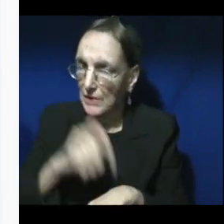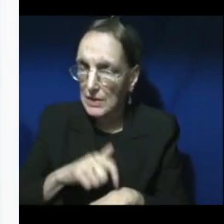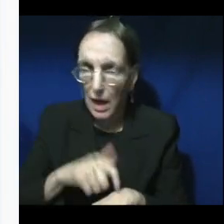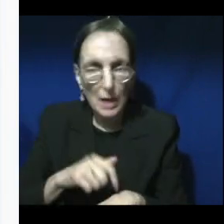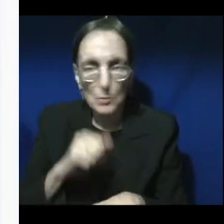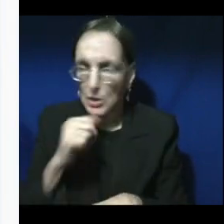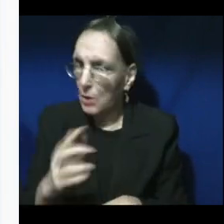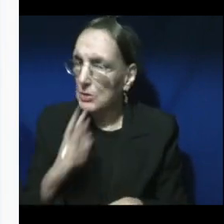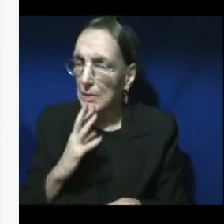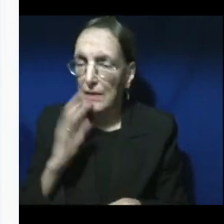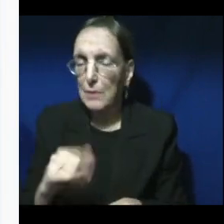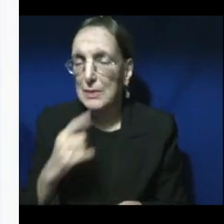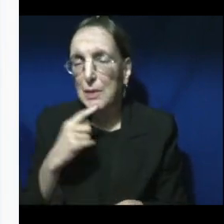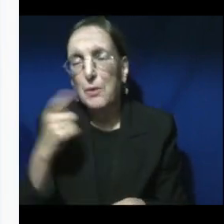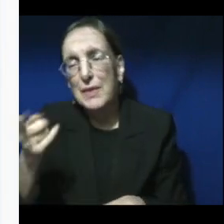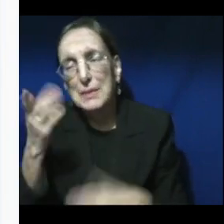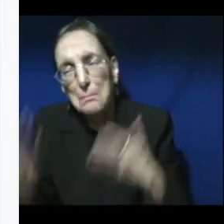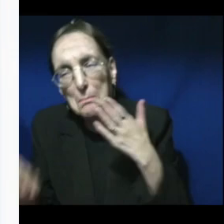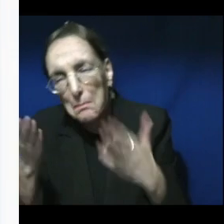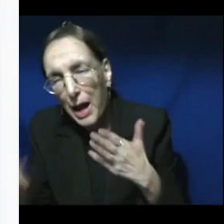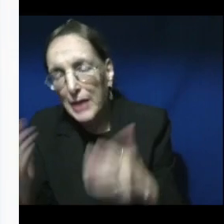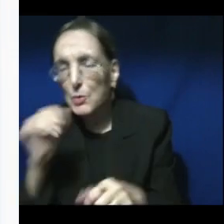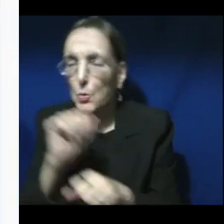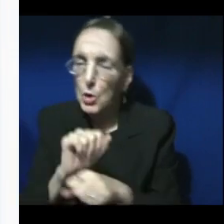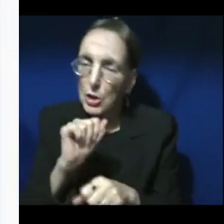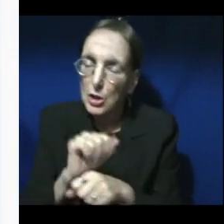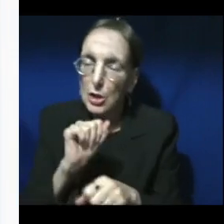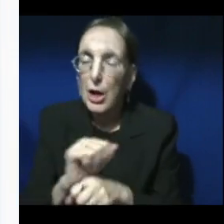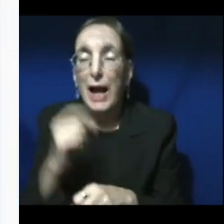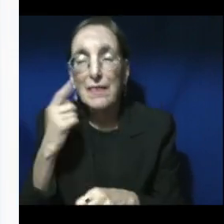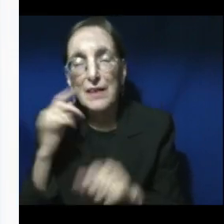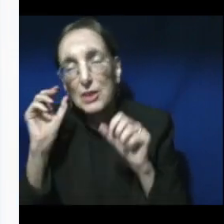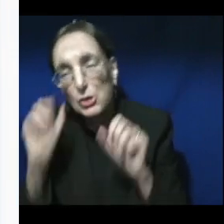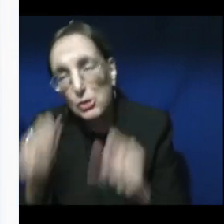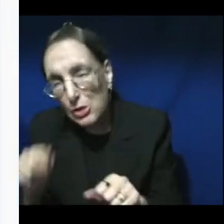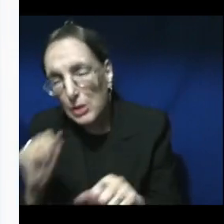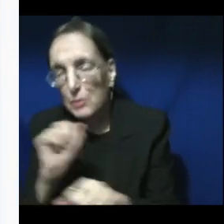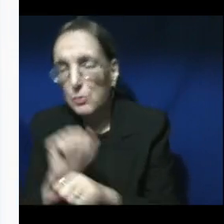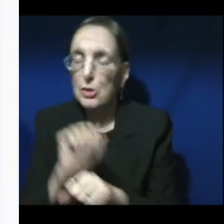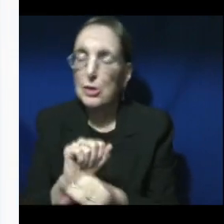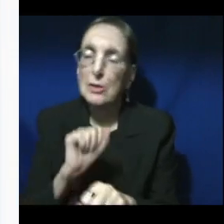this might work, or I think this could work, or this might be a good idea,” right? Speaking with